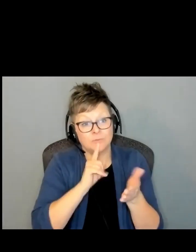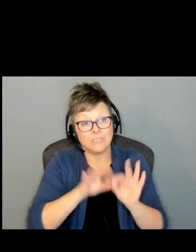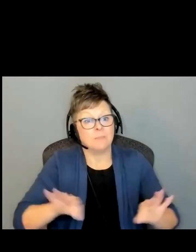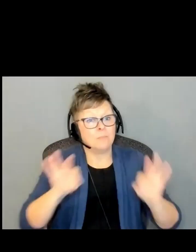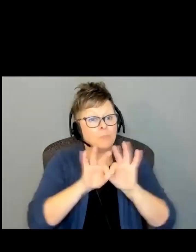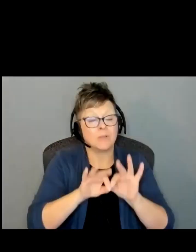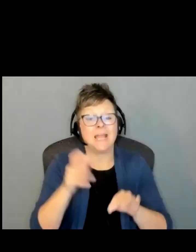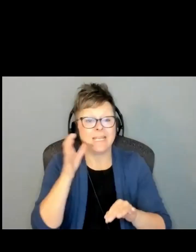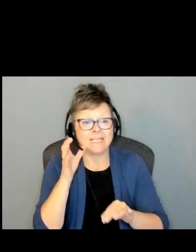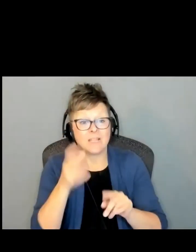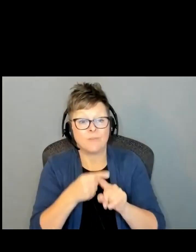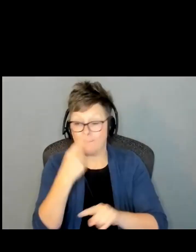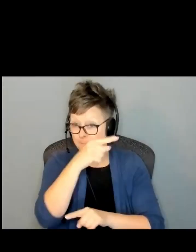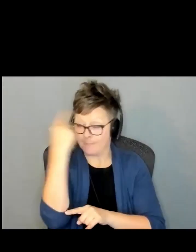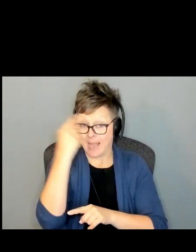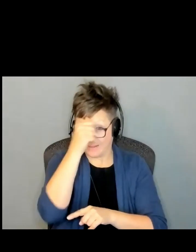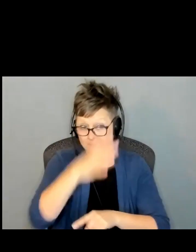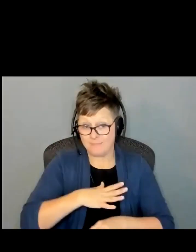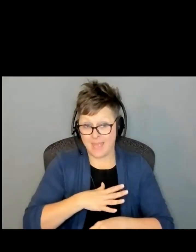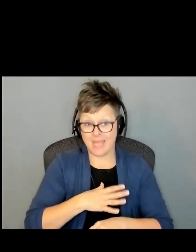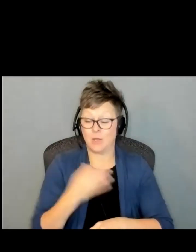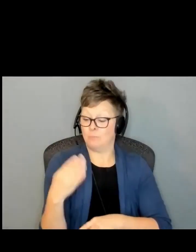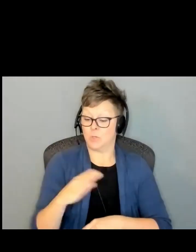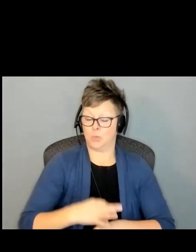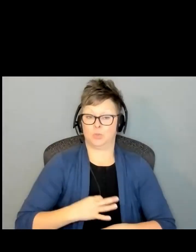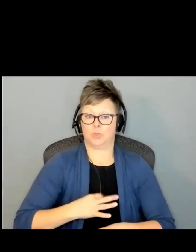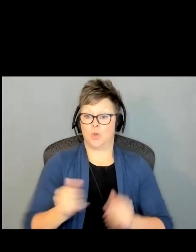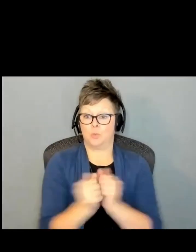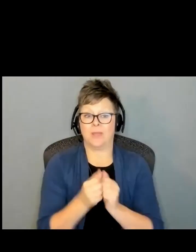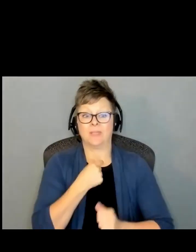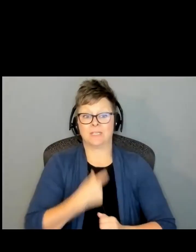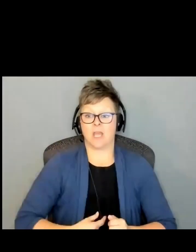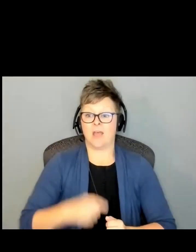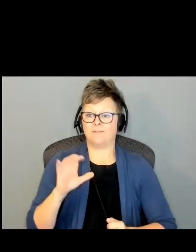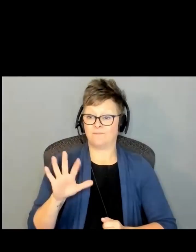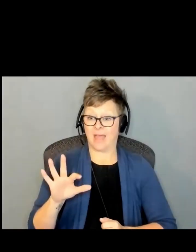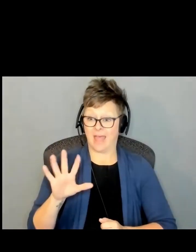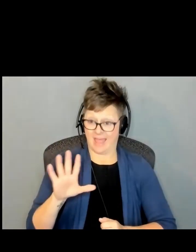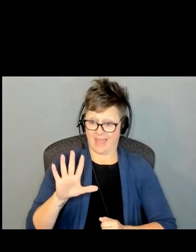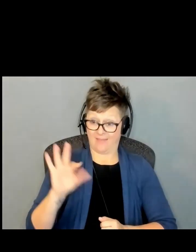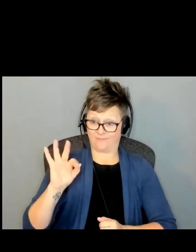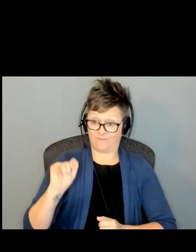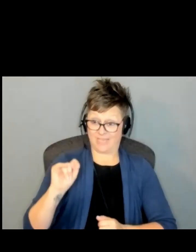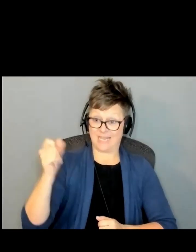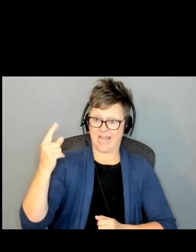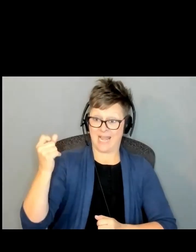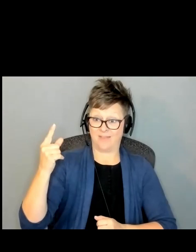man wearing a blue shirt with a tie, five foot 11. You recall my introduction earlier?